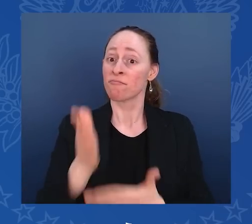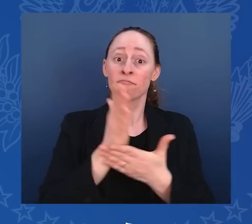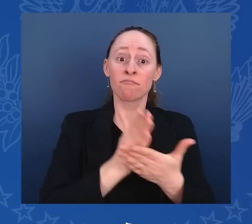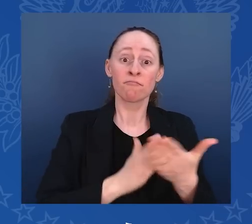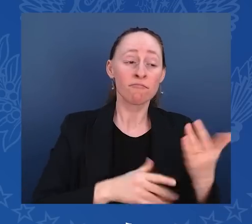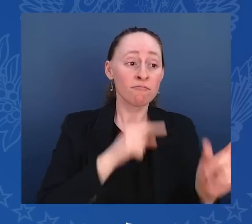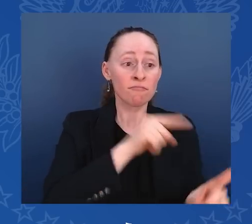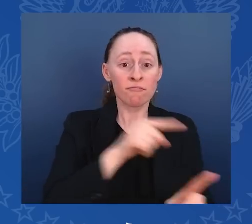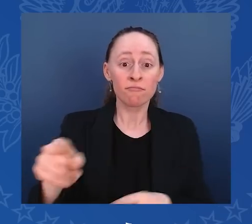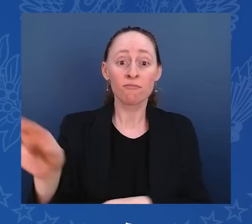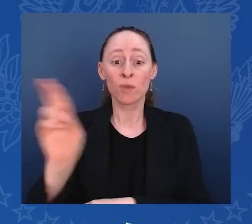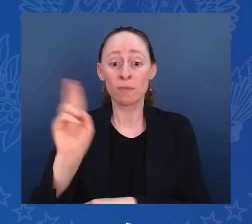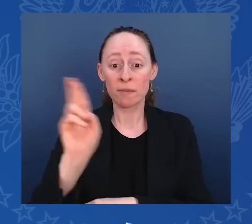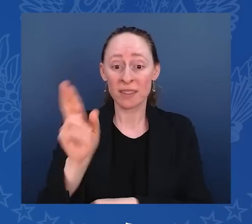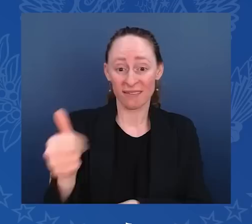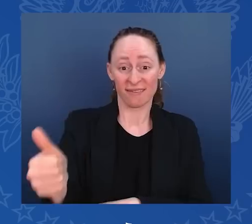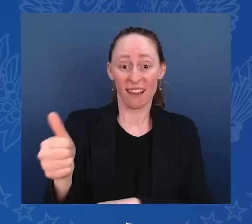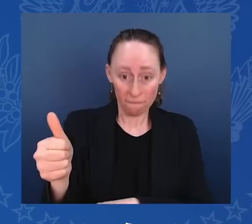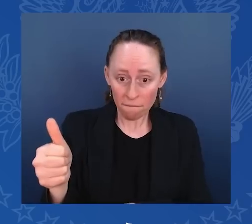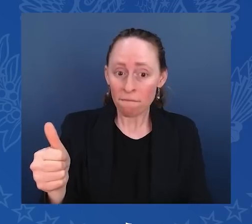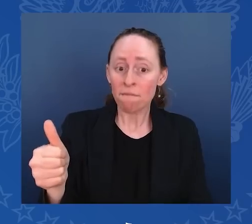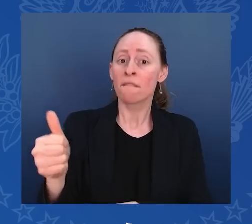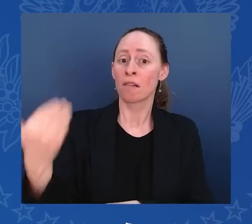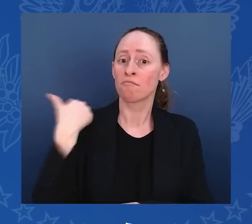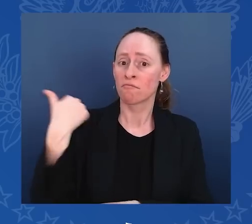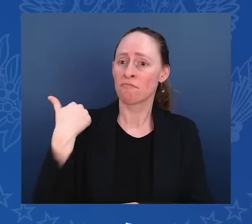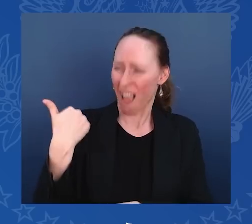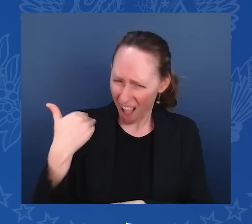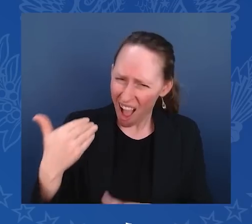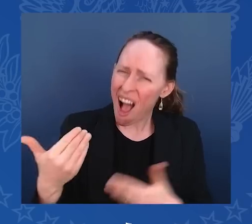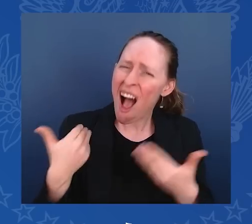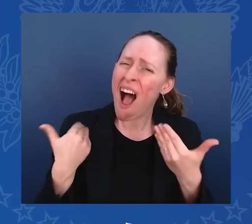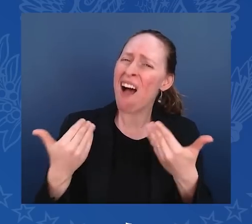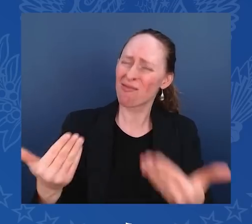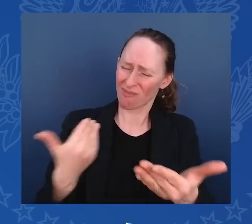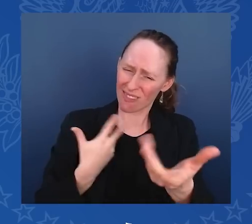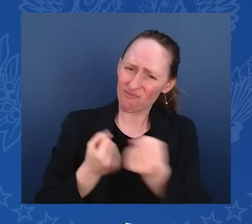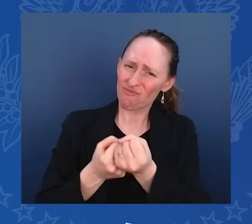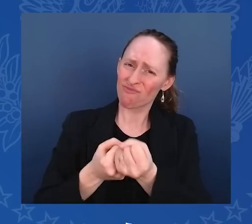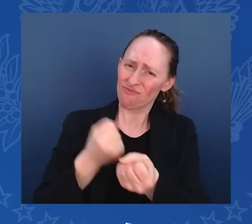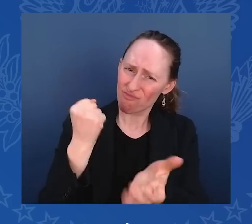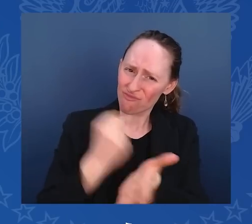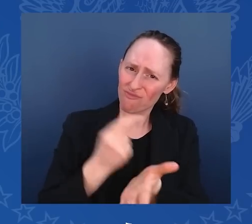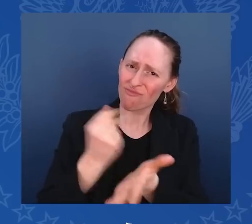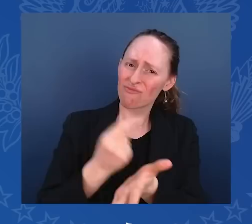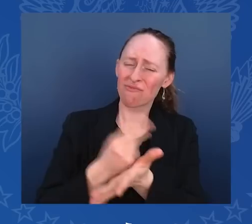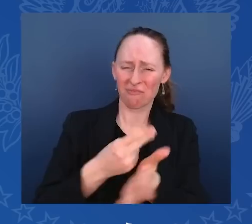finding basic commitment to civil rights, civil liberties. Whether it was your counterpart